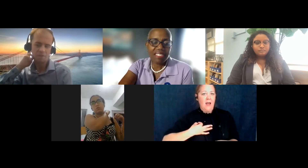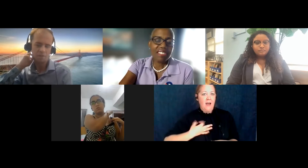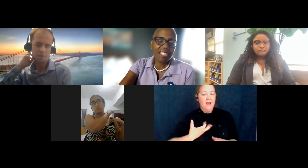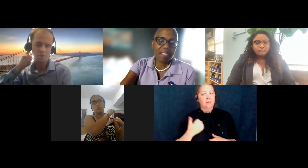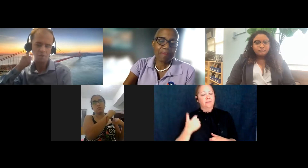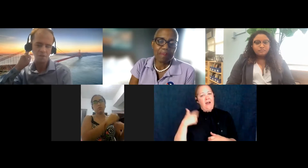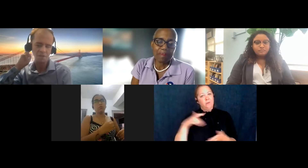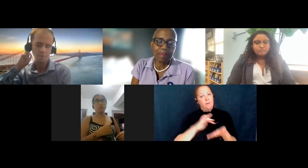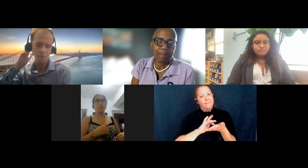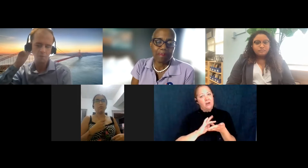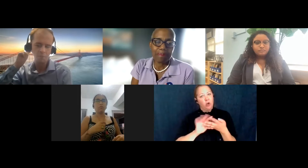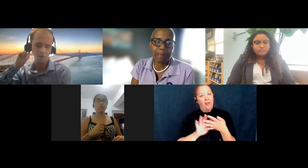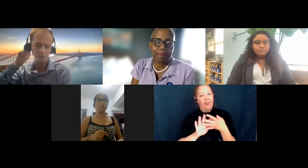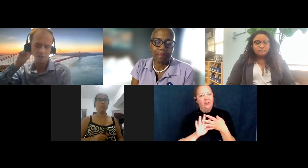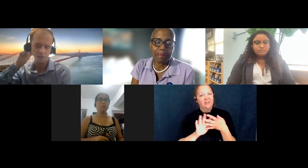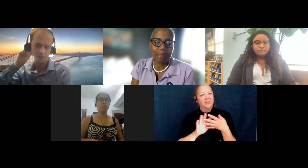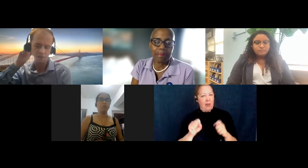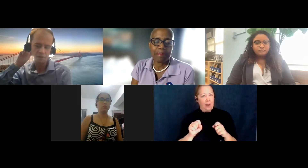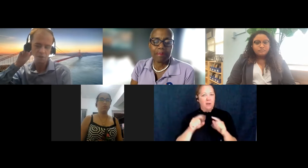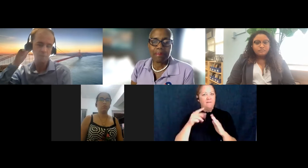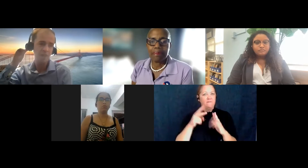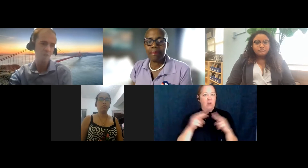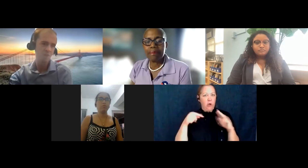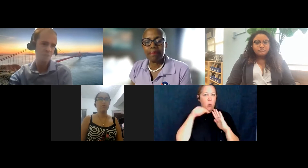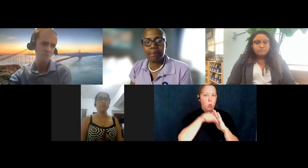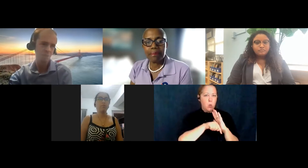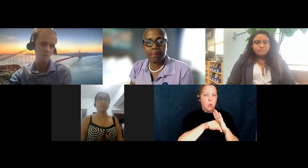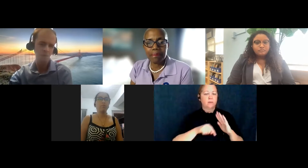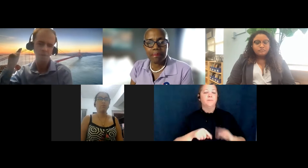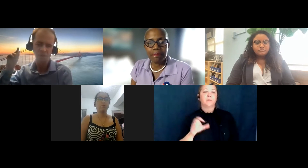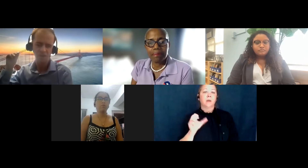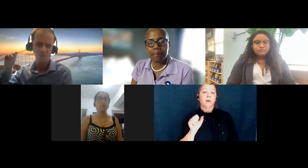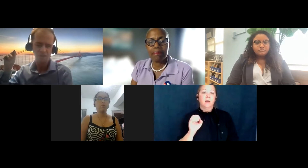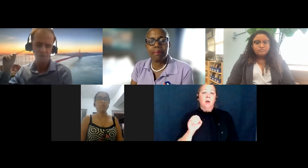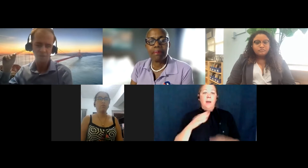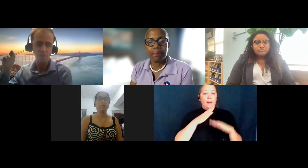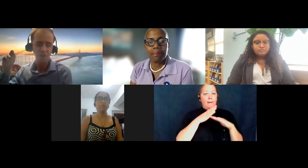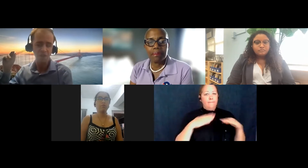The interesting thing about Peace Corps response, the Peace Corps flagship is really for anybody,